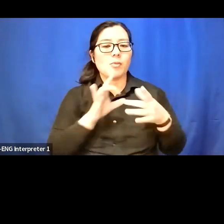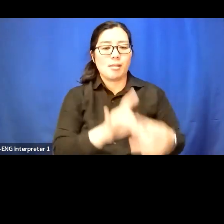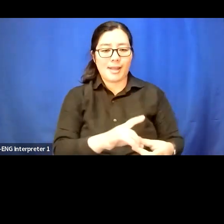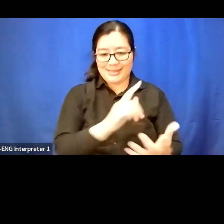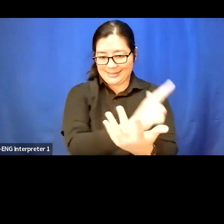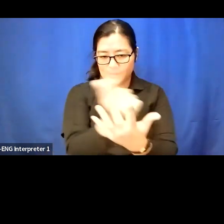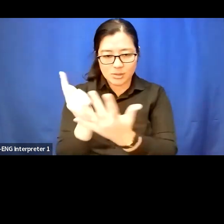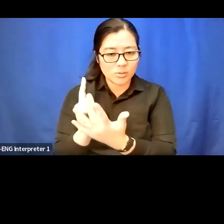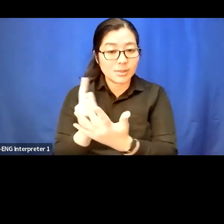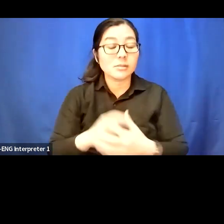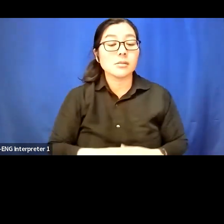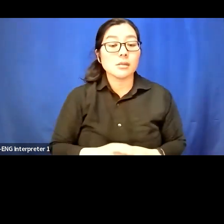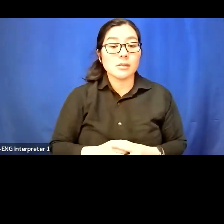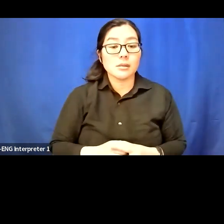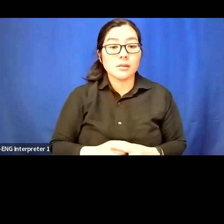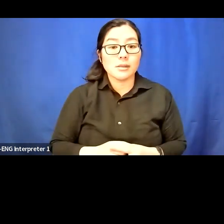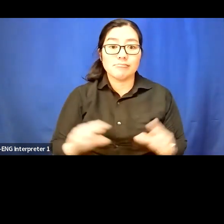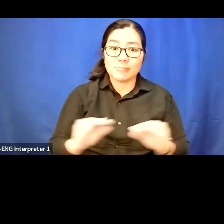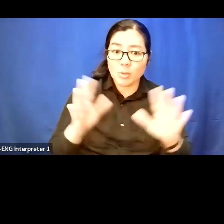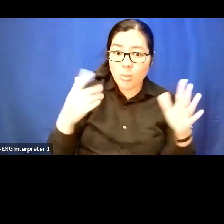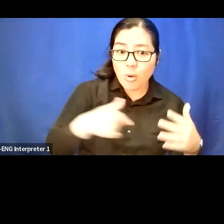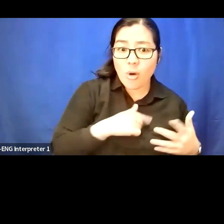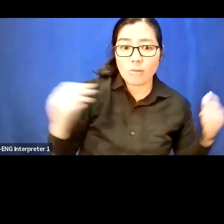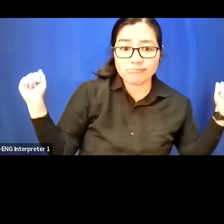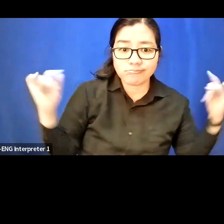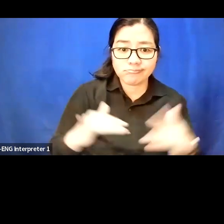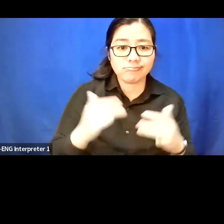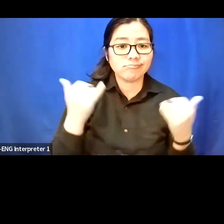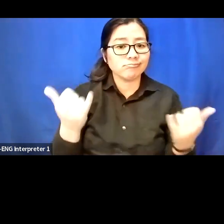Clearly, we are all here and gathered today because creating, celebrating,